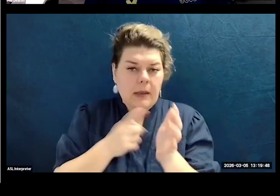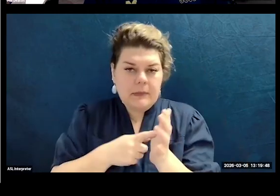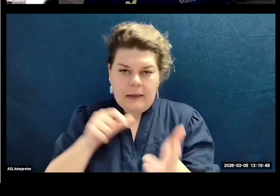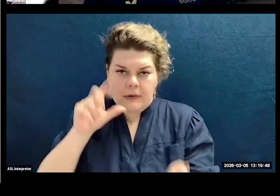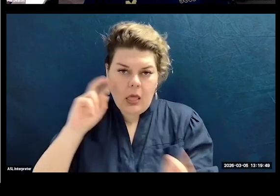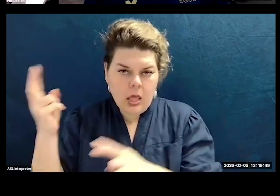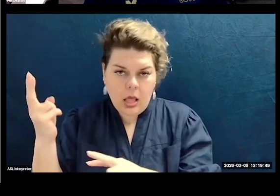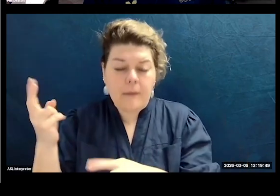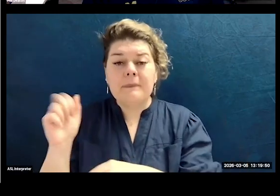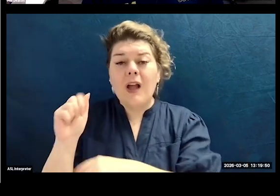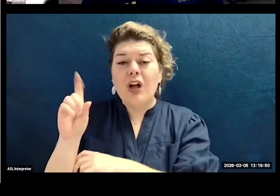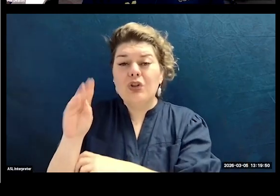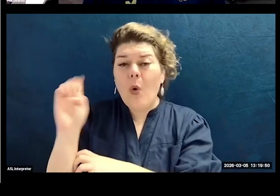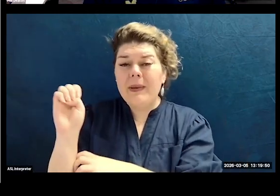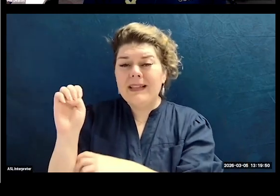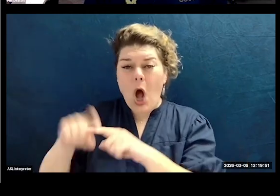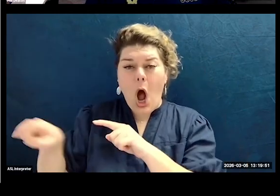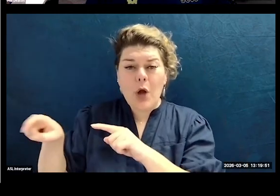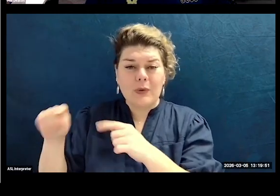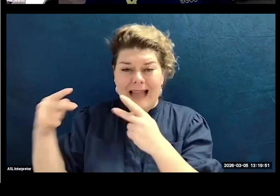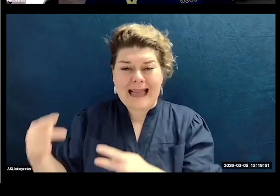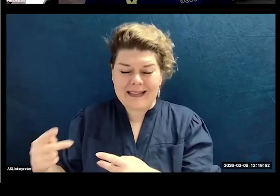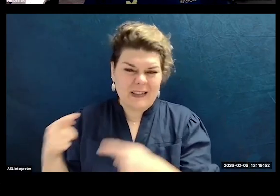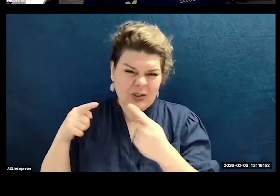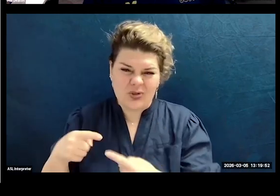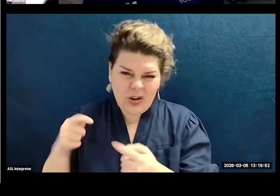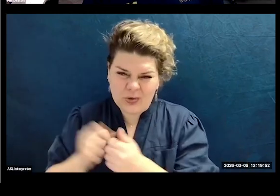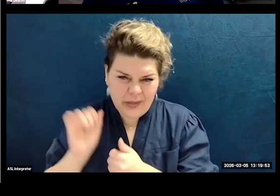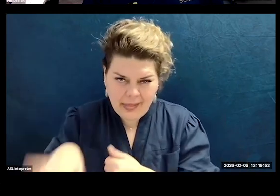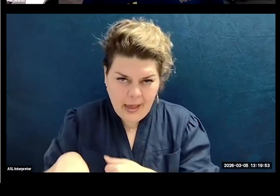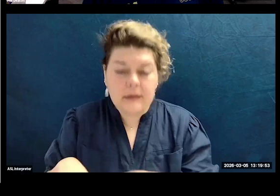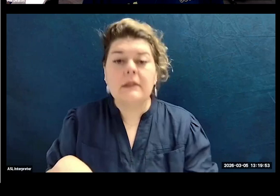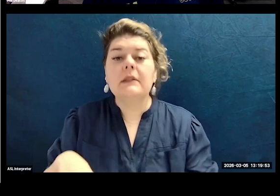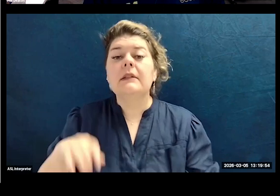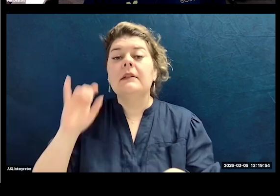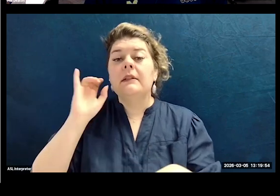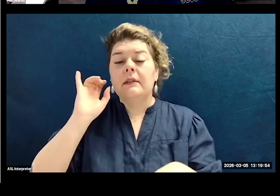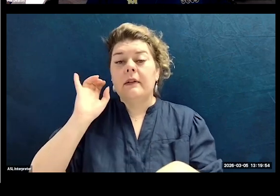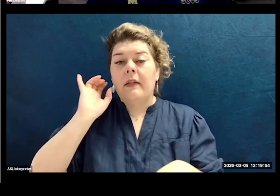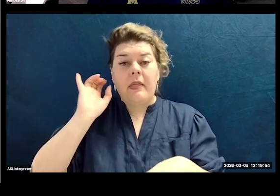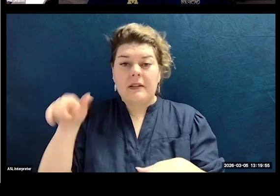we find that Adobe's auto-tagging really struggles. This is particularly pronounced in more of designs documents.